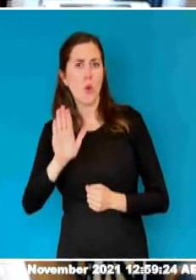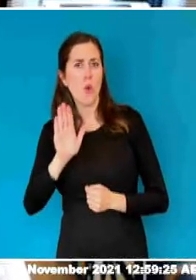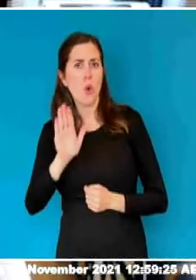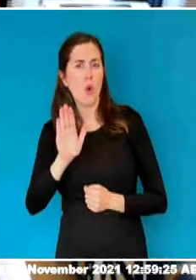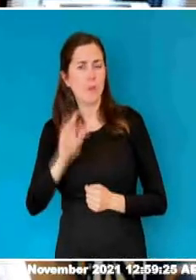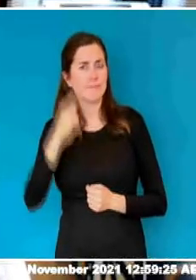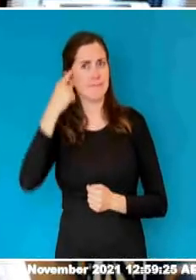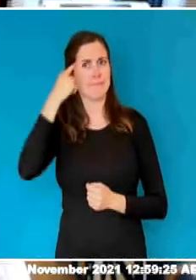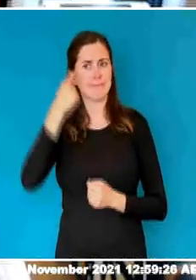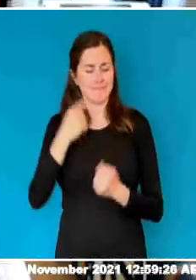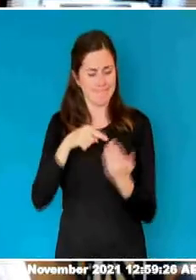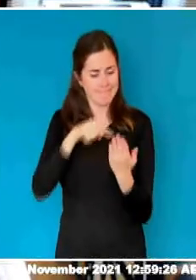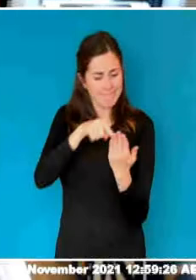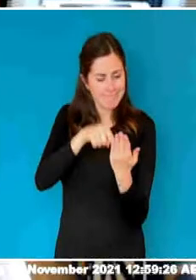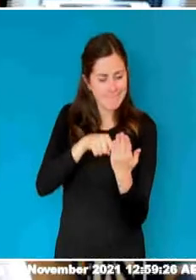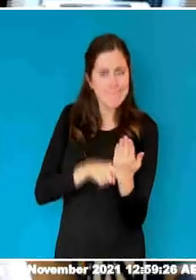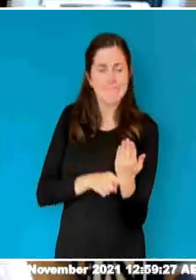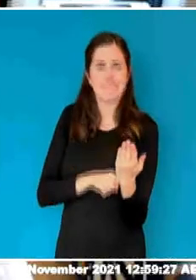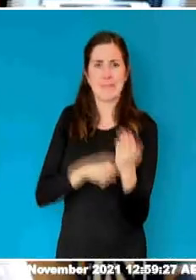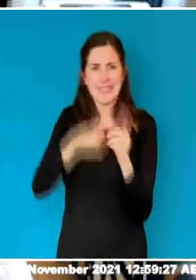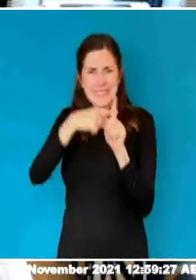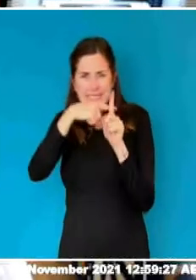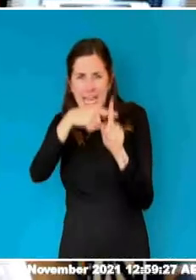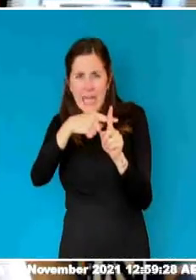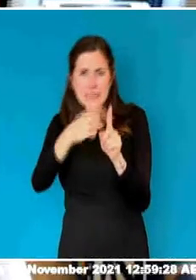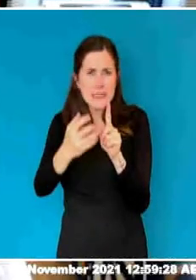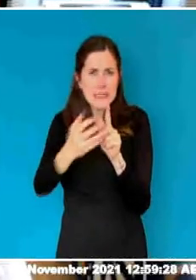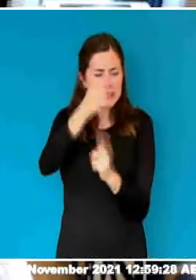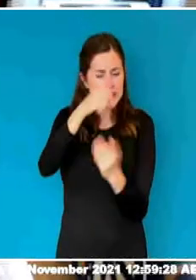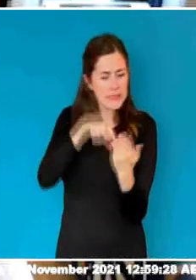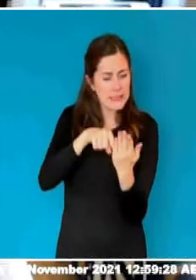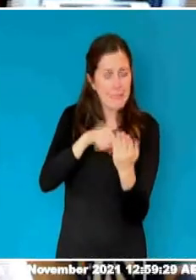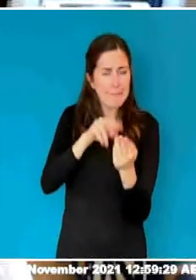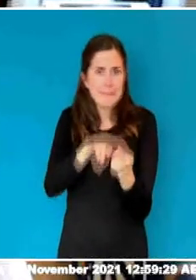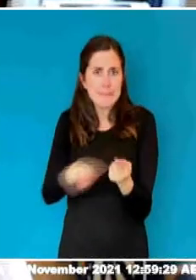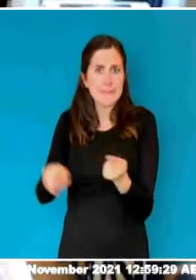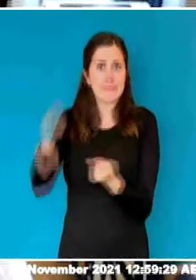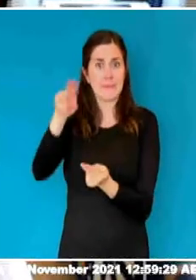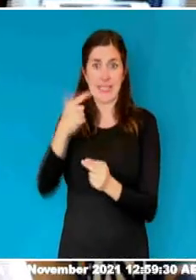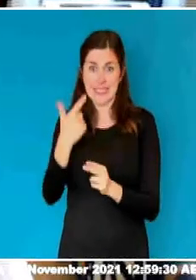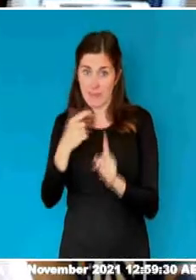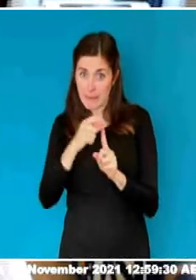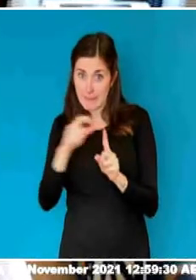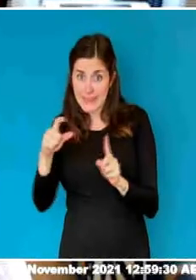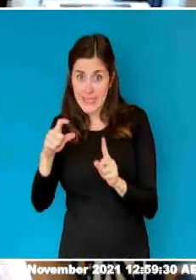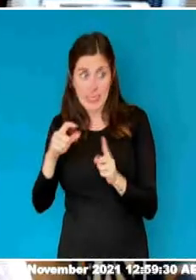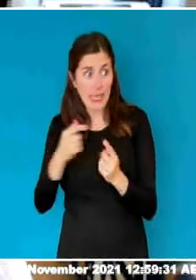about getting the recruitment of people with disabilities up to 7 per cent and retention